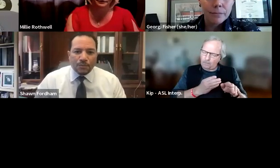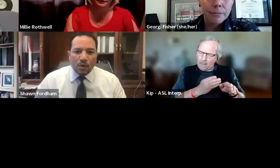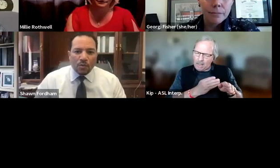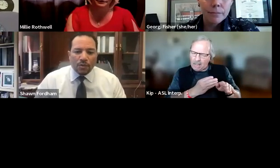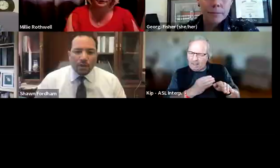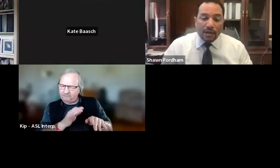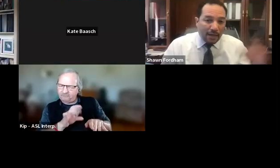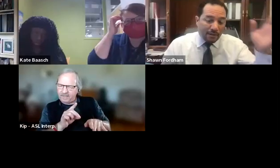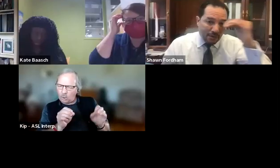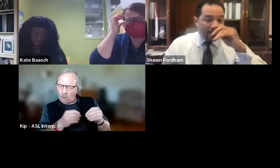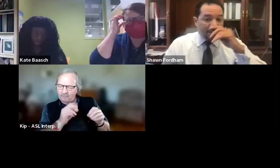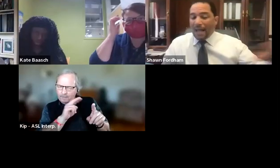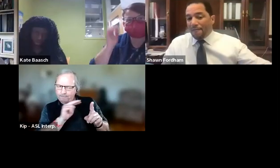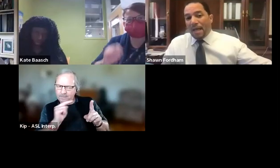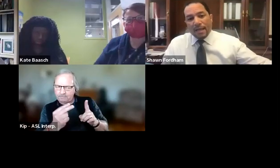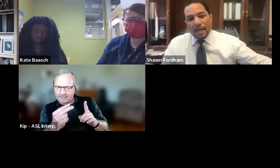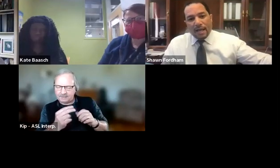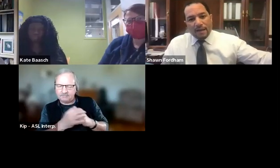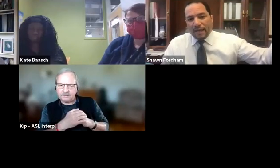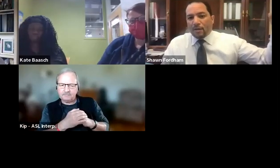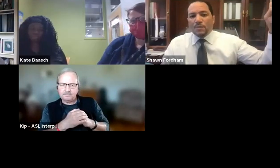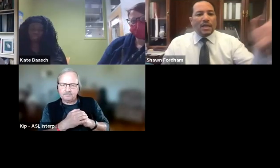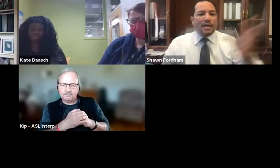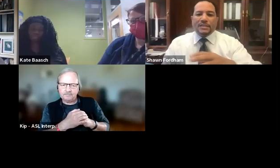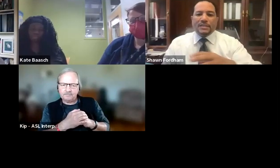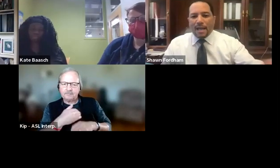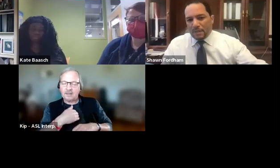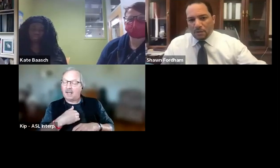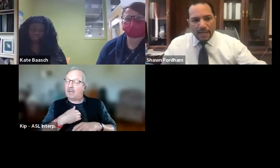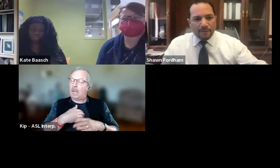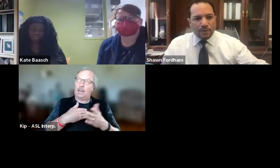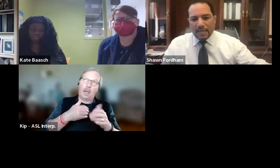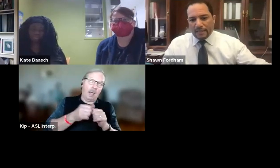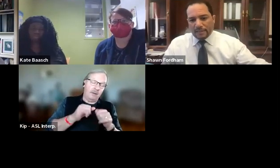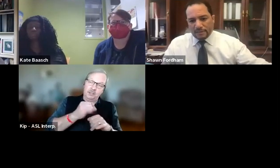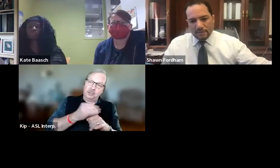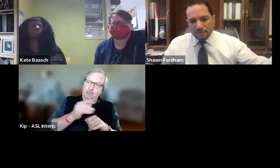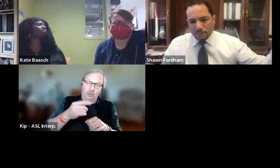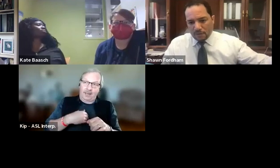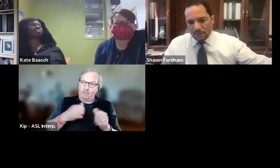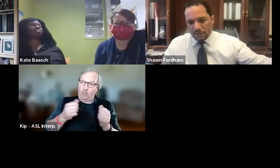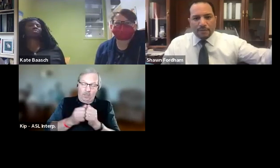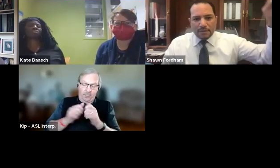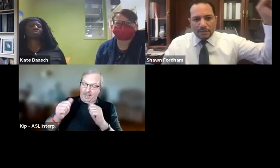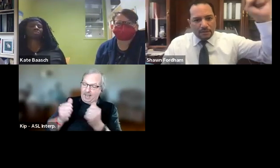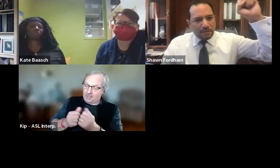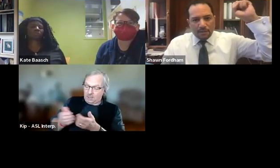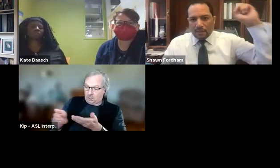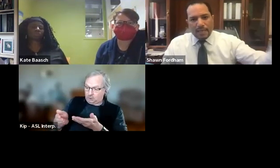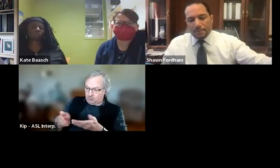is both and understand, I've had almost every job that you can have with the agency from service rep